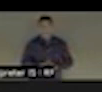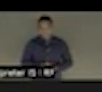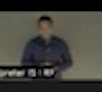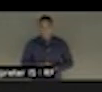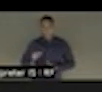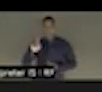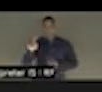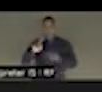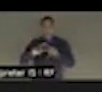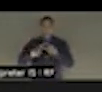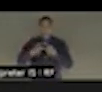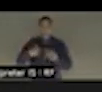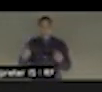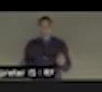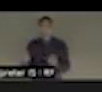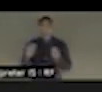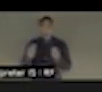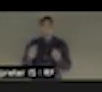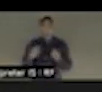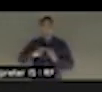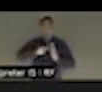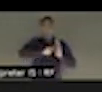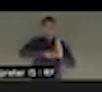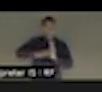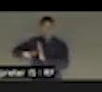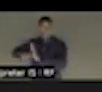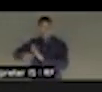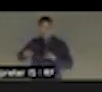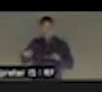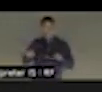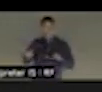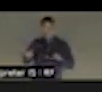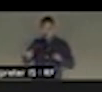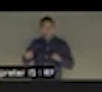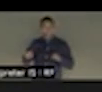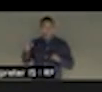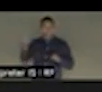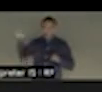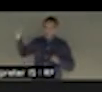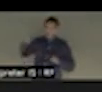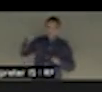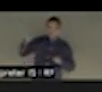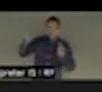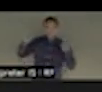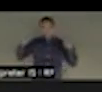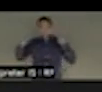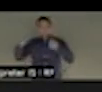And then Allmänna Arvsfonden, which is the Inheritance fund in Sweden.